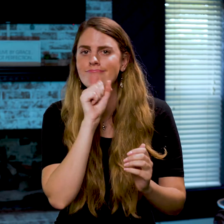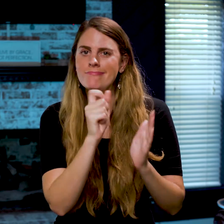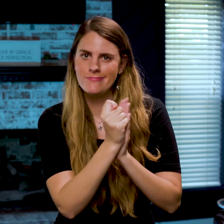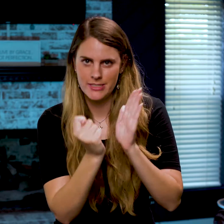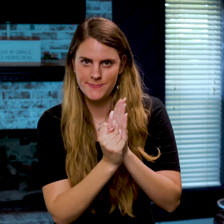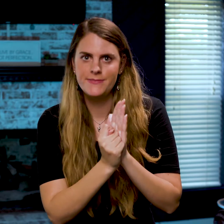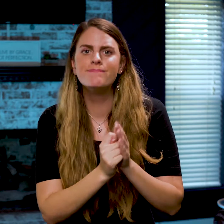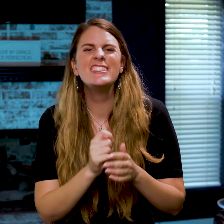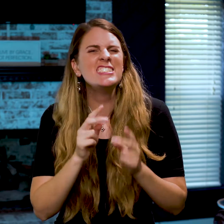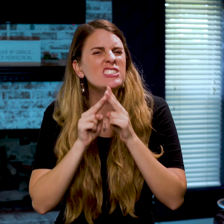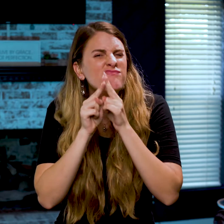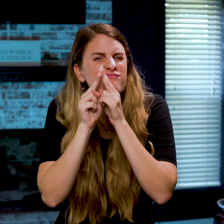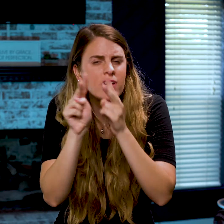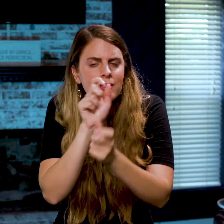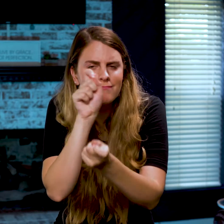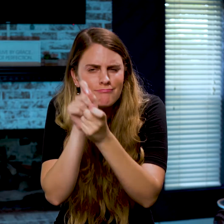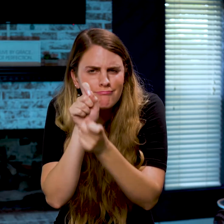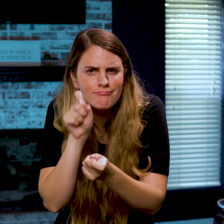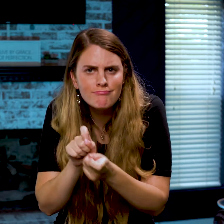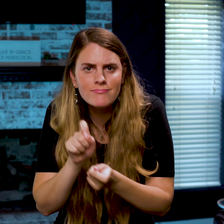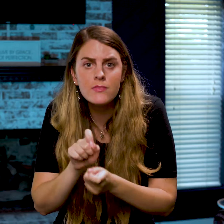and it’s very specific.